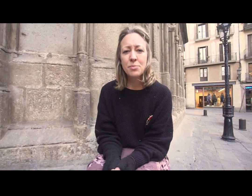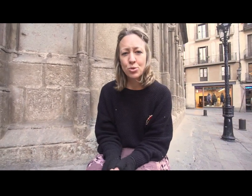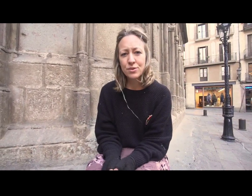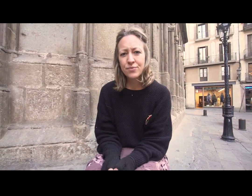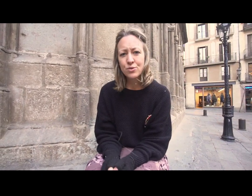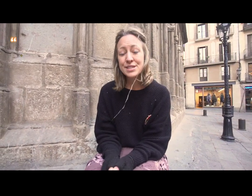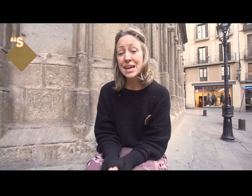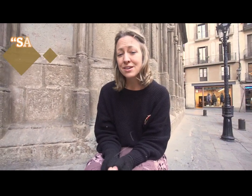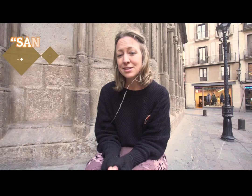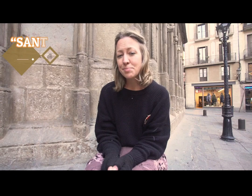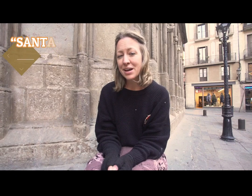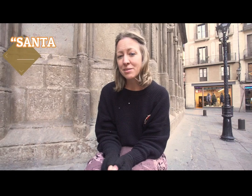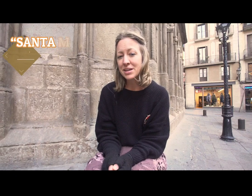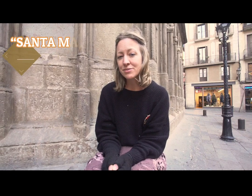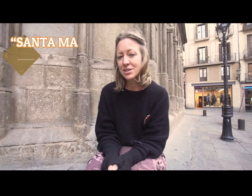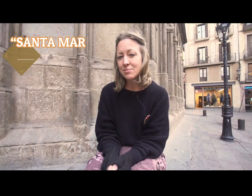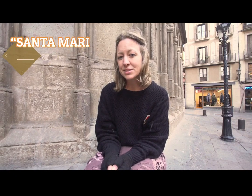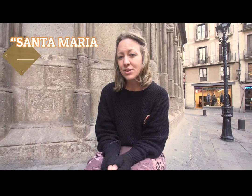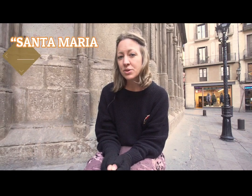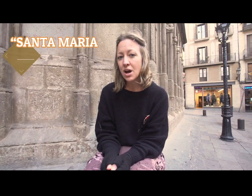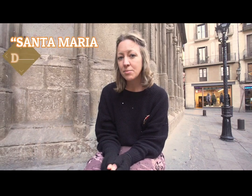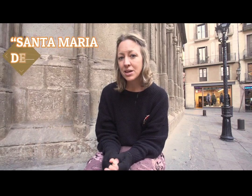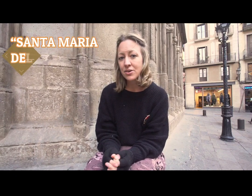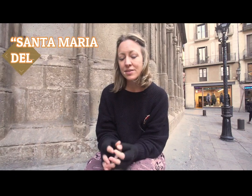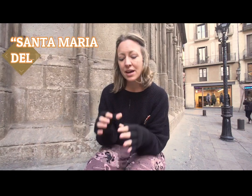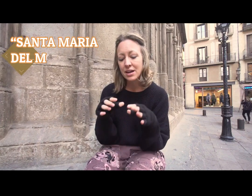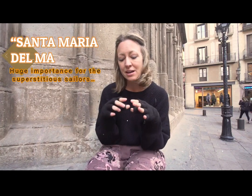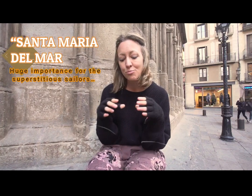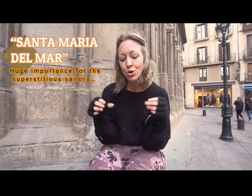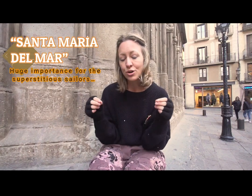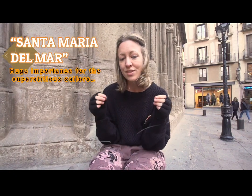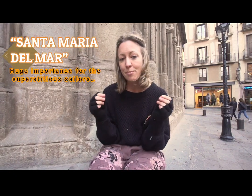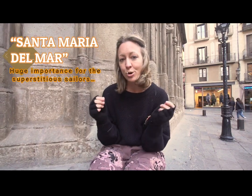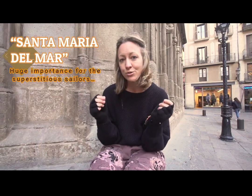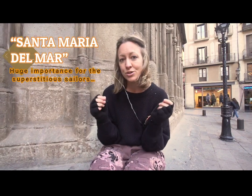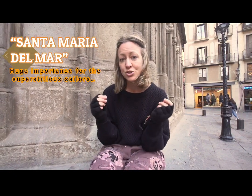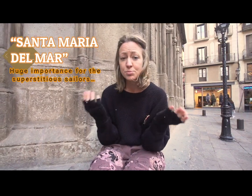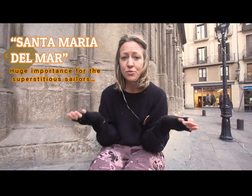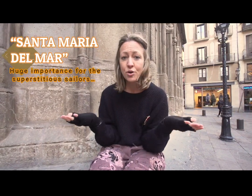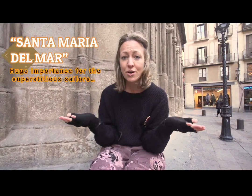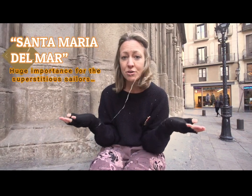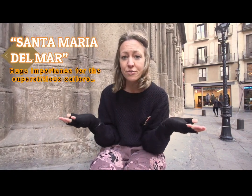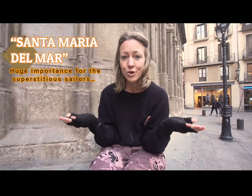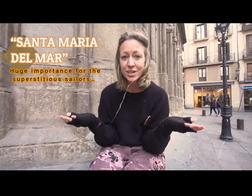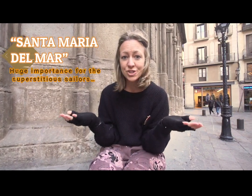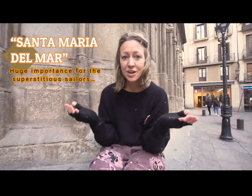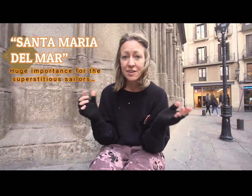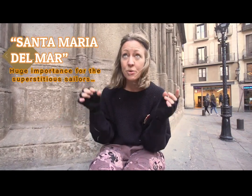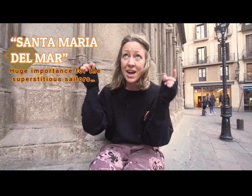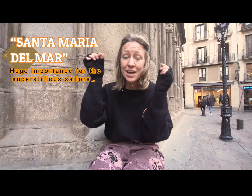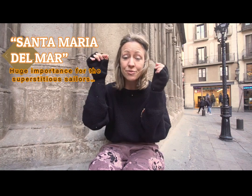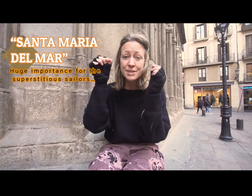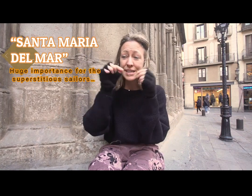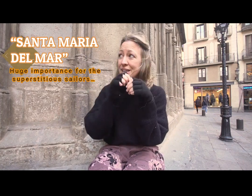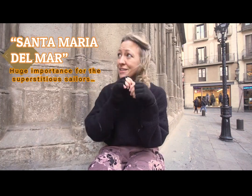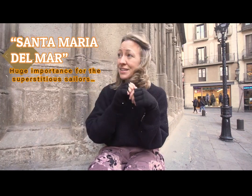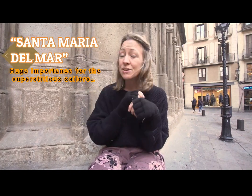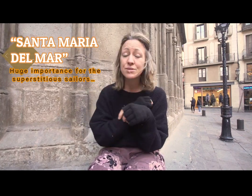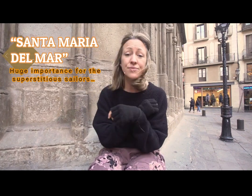This church was really important for sailors back in medieval times They would come here and they had a little model of their boat and just before going out on a voyage they would hang it from the ceiling